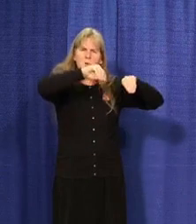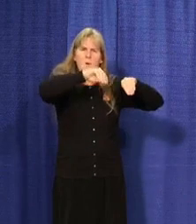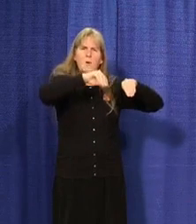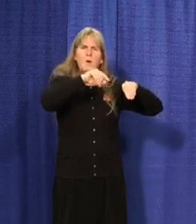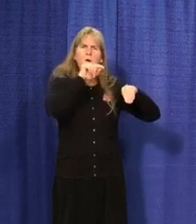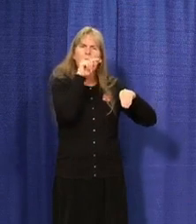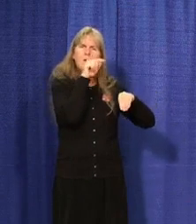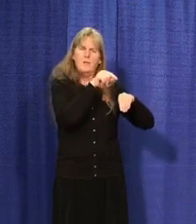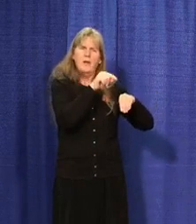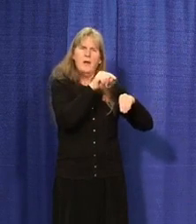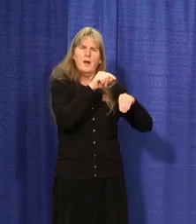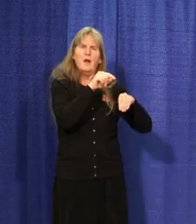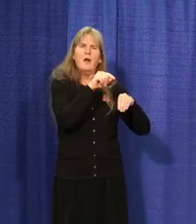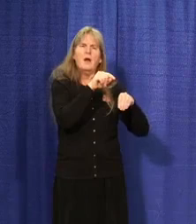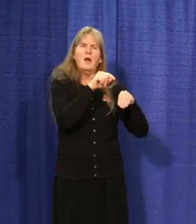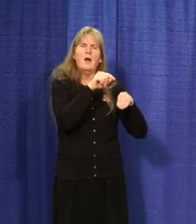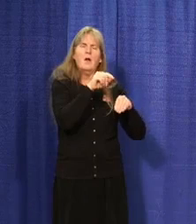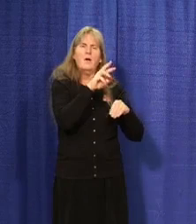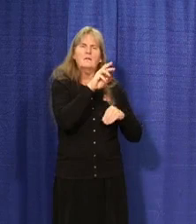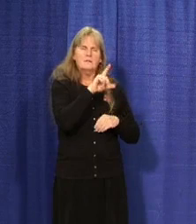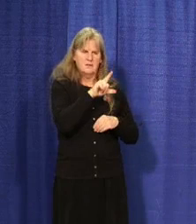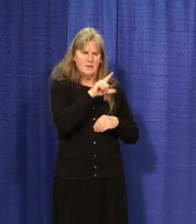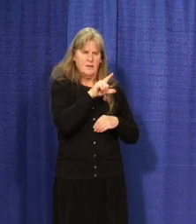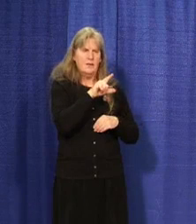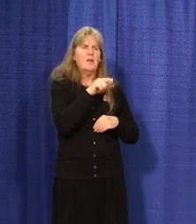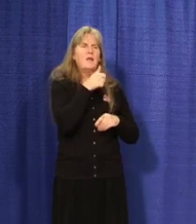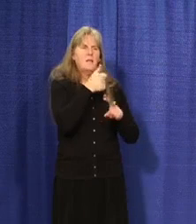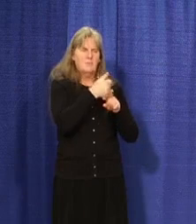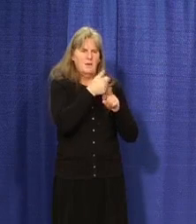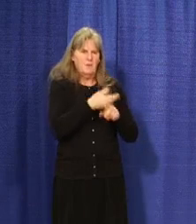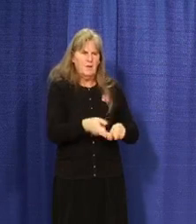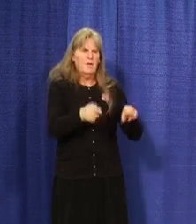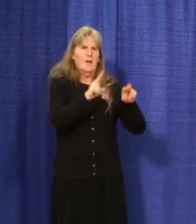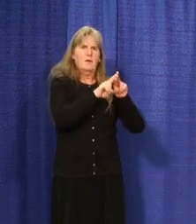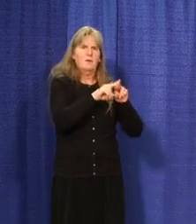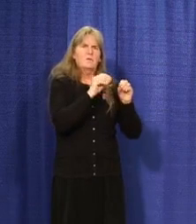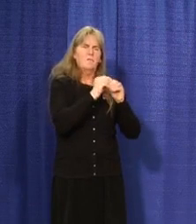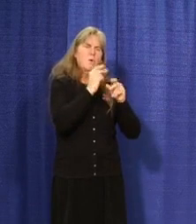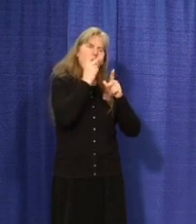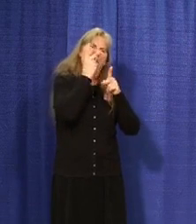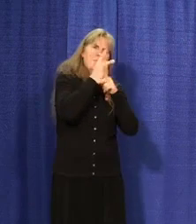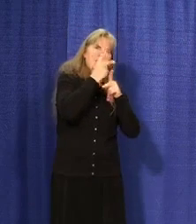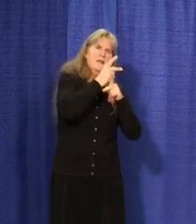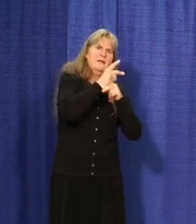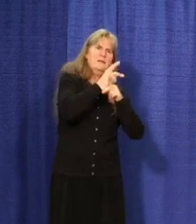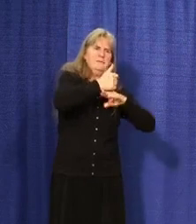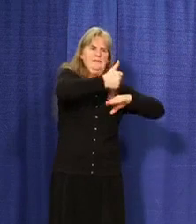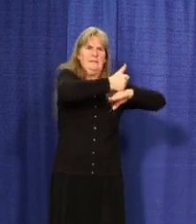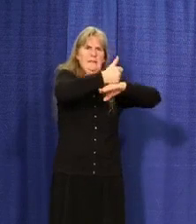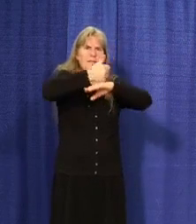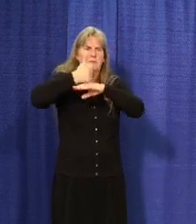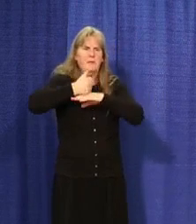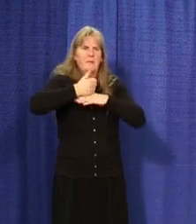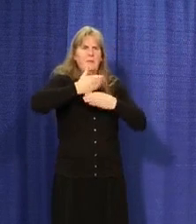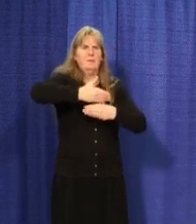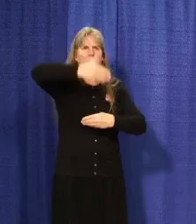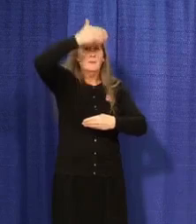the exposure sites, that they had increased a bit of preventative measures. A lot of people are wearing masks him now, there are lines